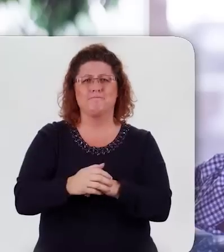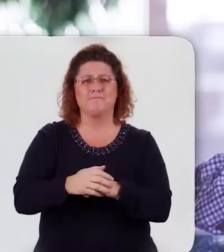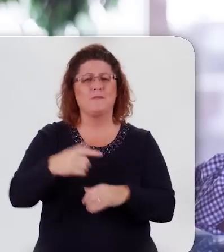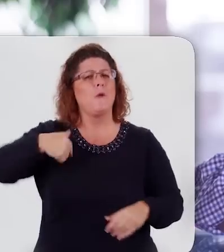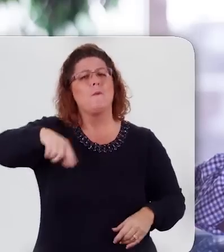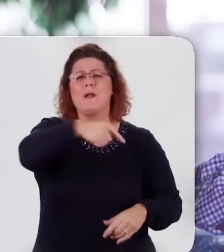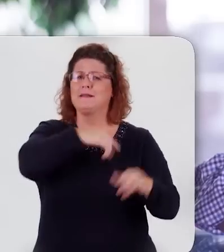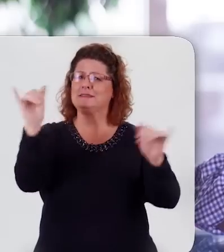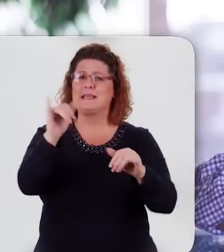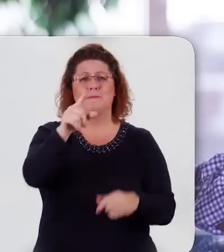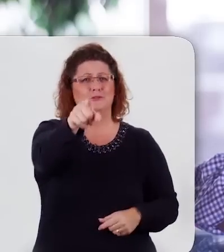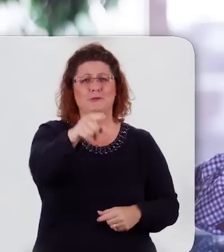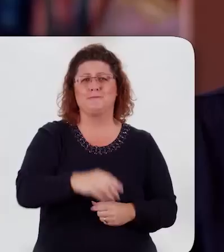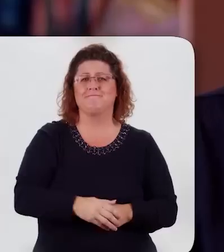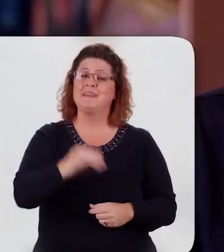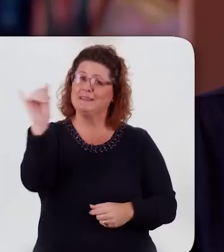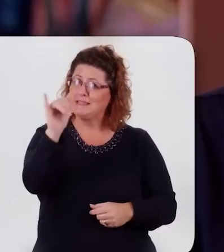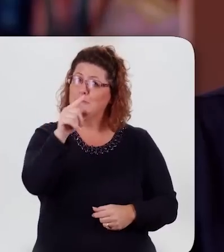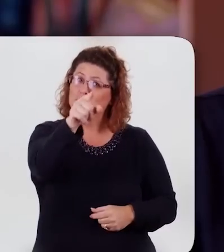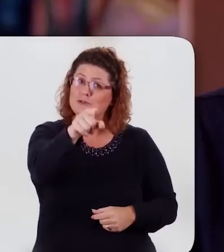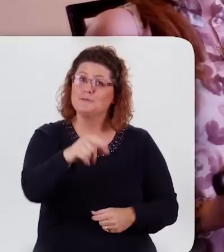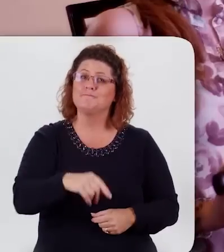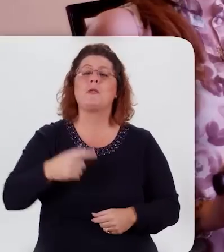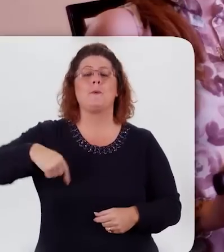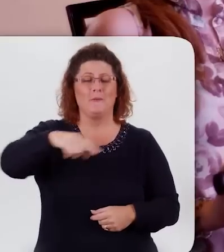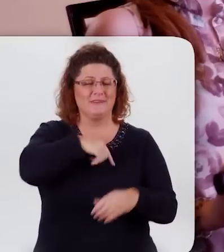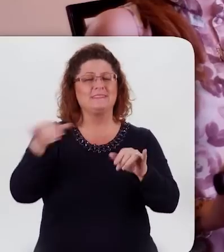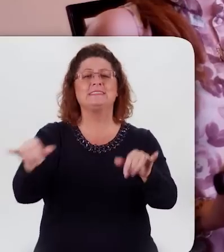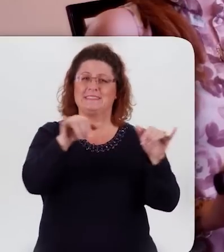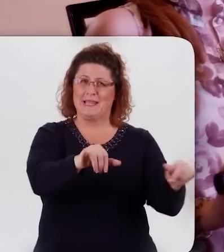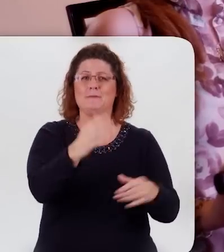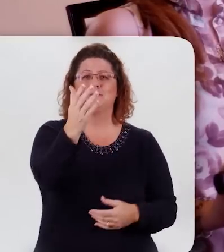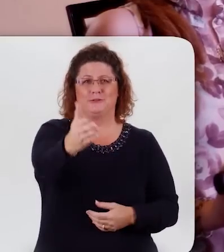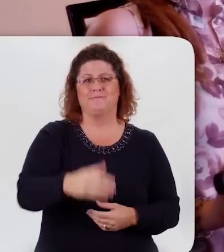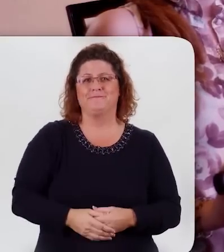We are the same as you.